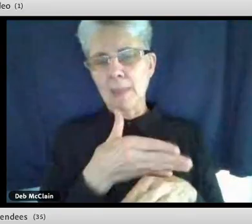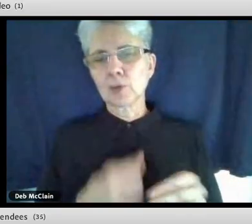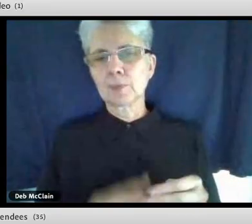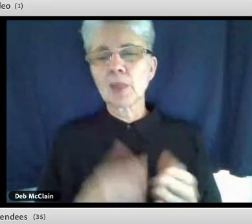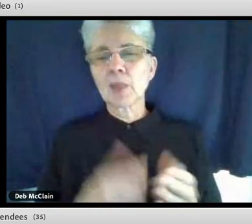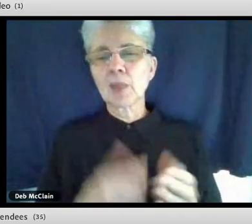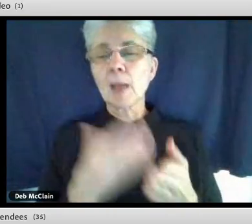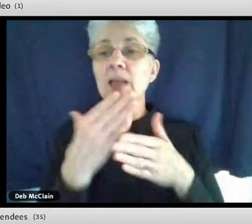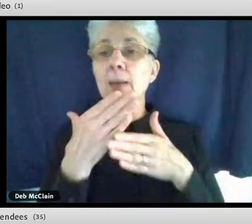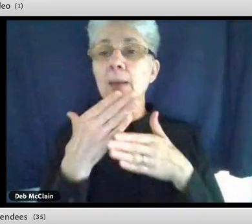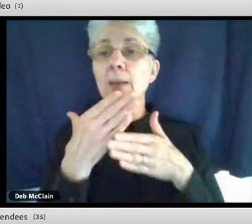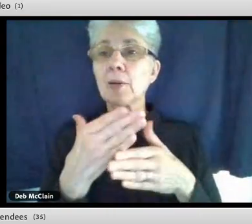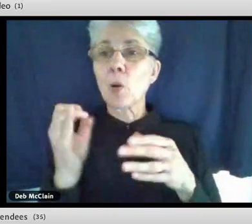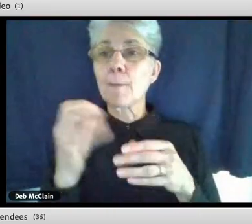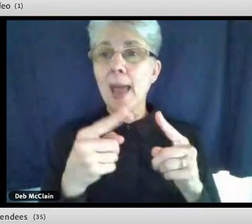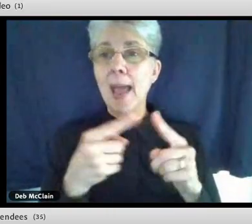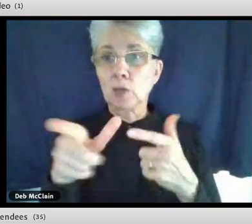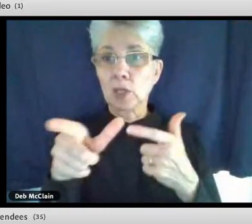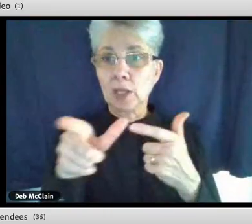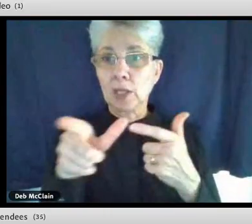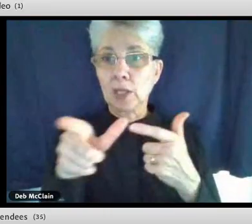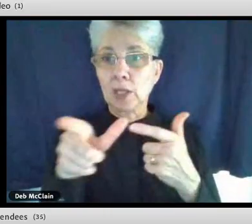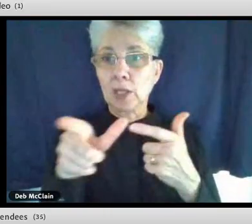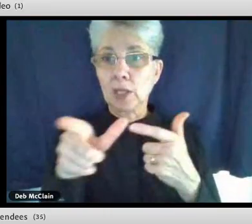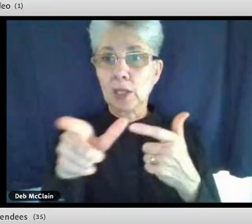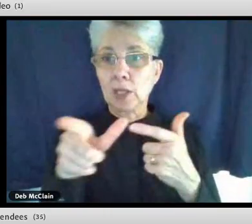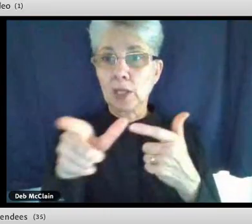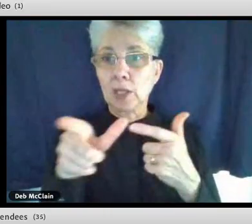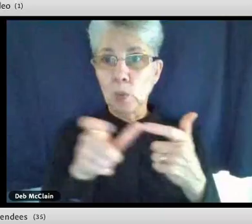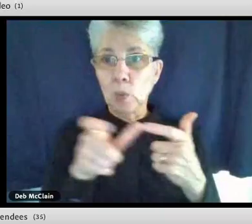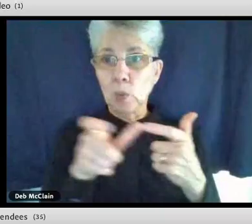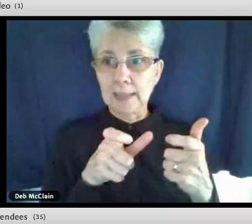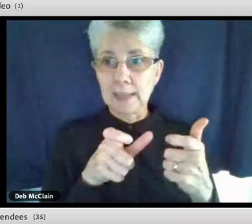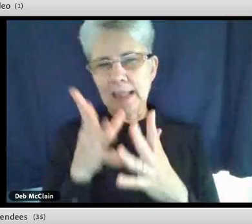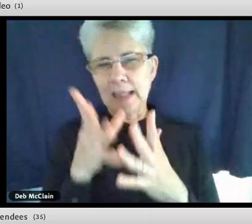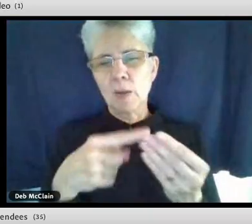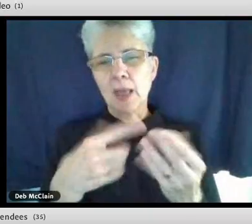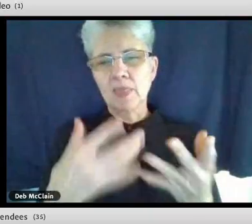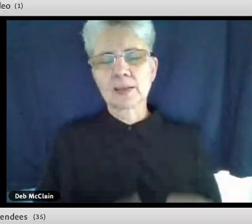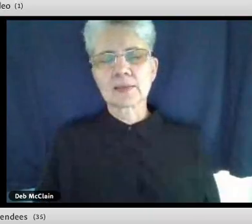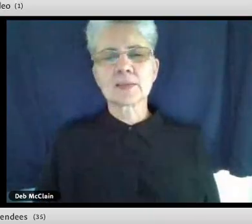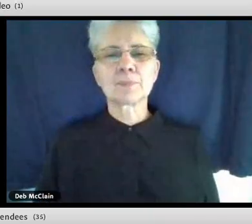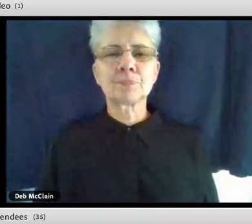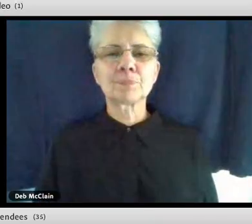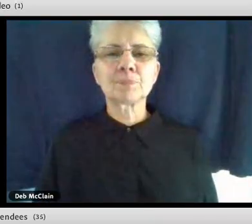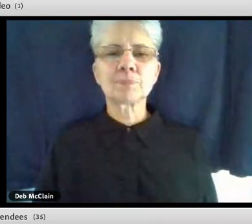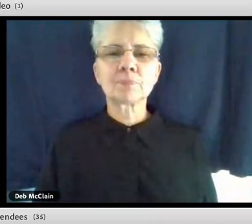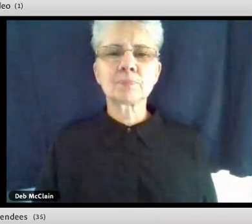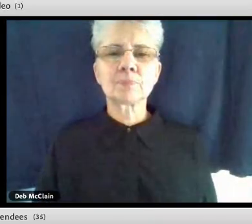But it does say that things are getting a little bit better. I'm going to stop sharing my screen. I want to go back really quickly. I have maybe about 2 minutes left